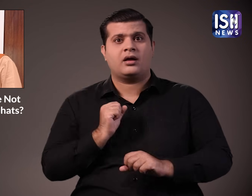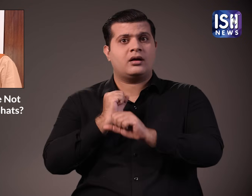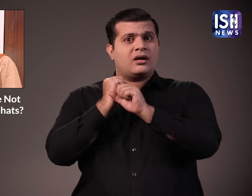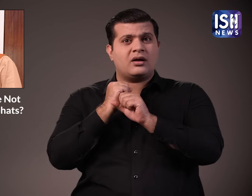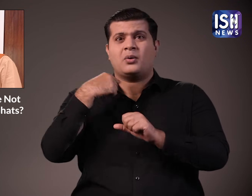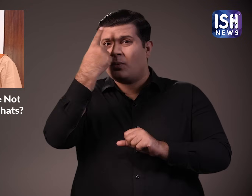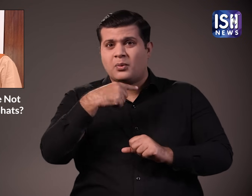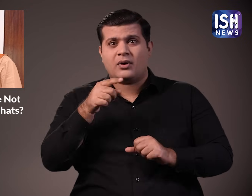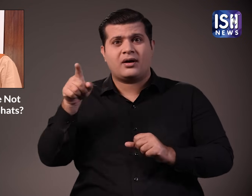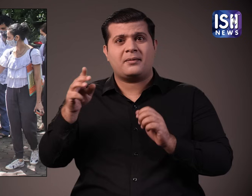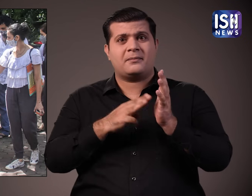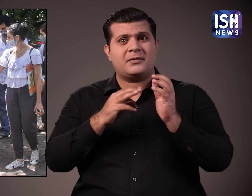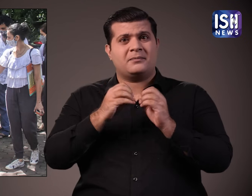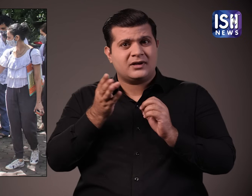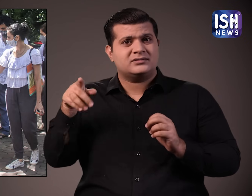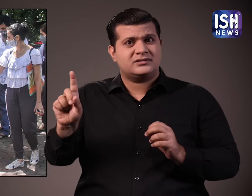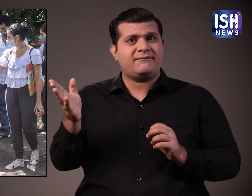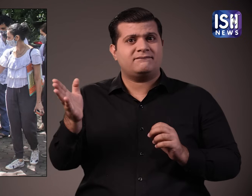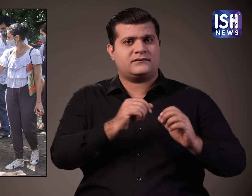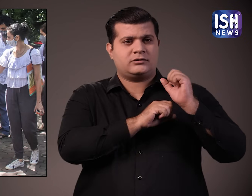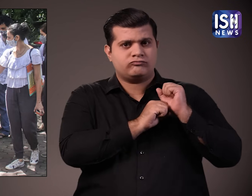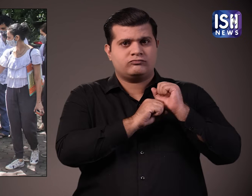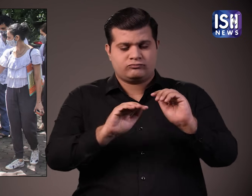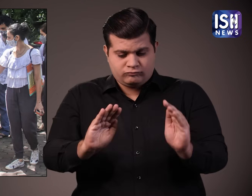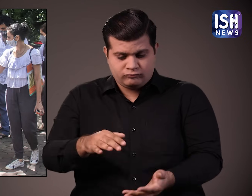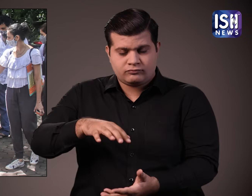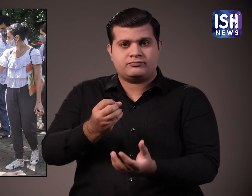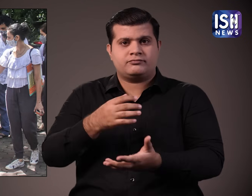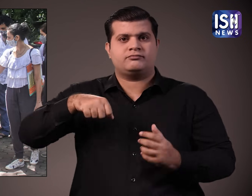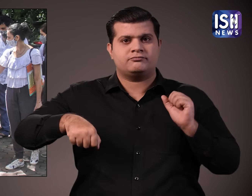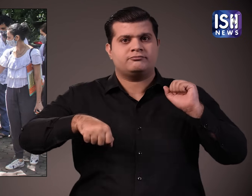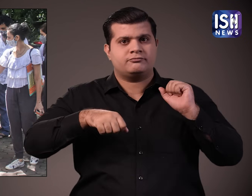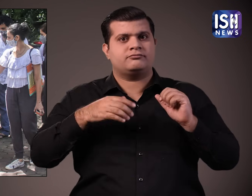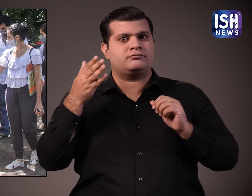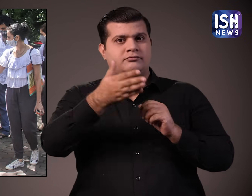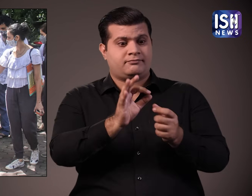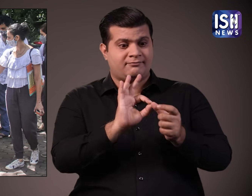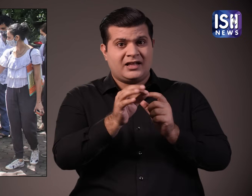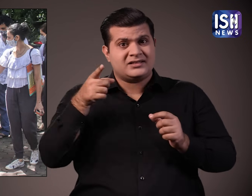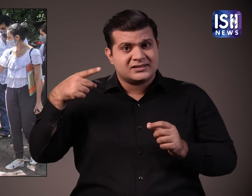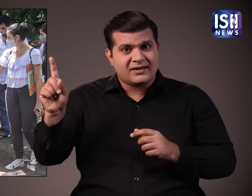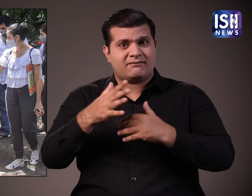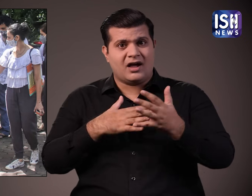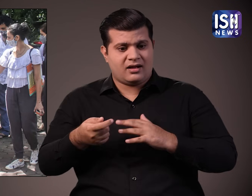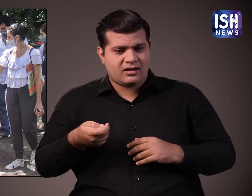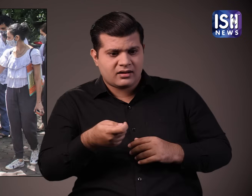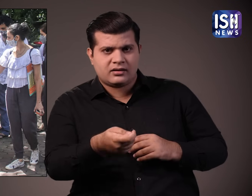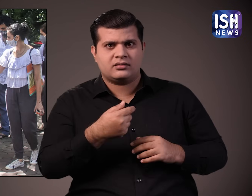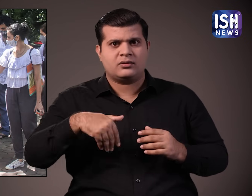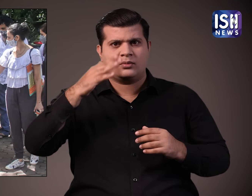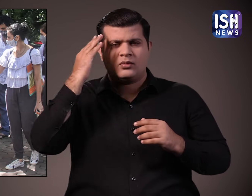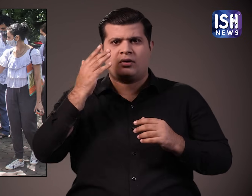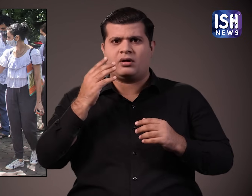Mandira had carried a clay pot in one hand and held the bier with the other and even lit the pyre.